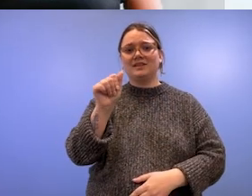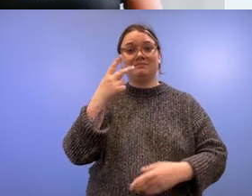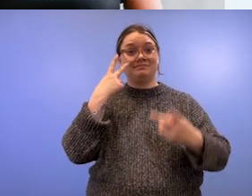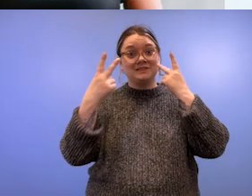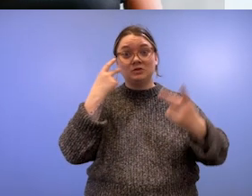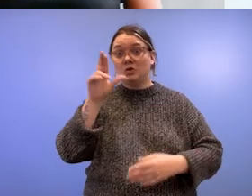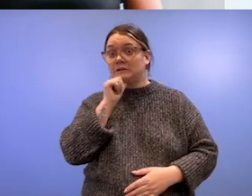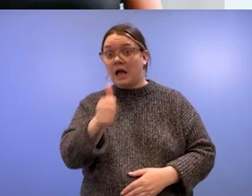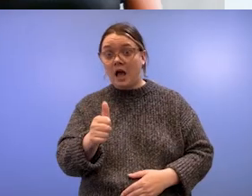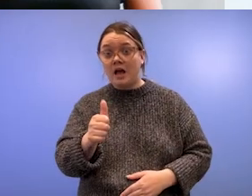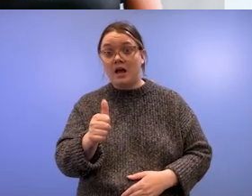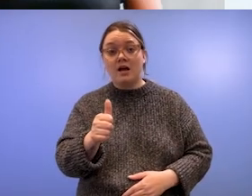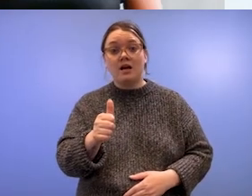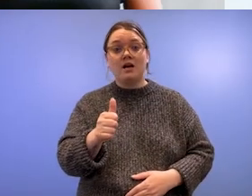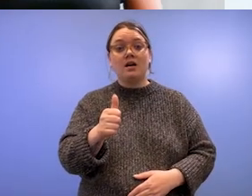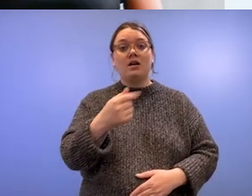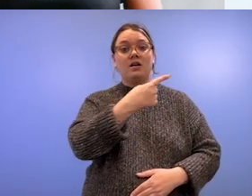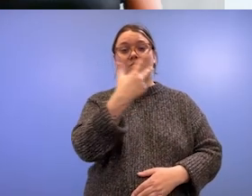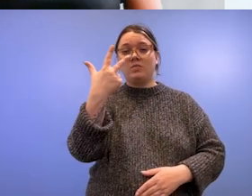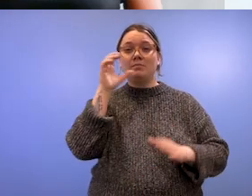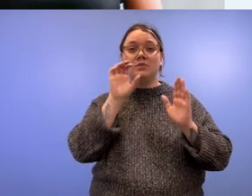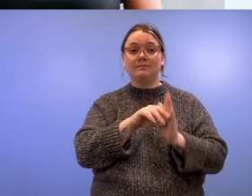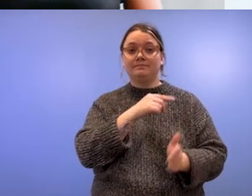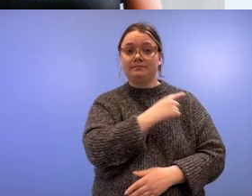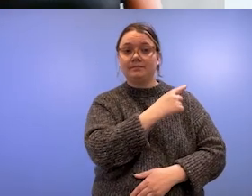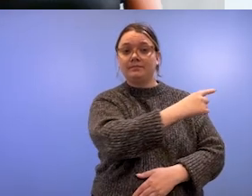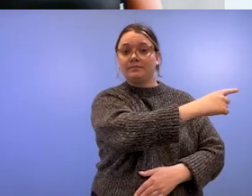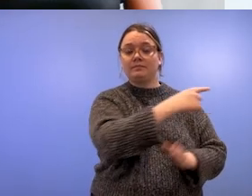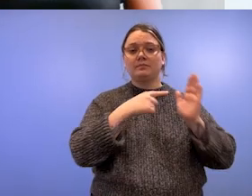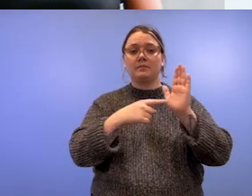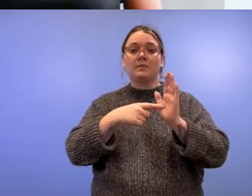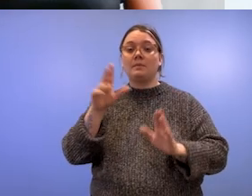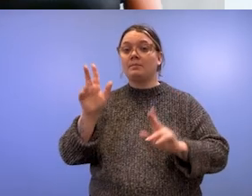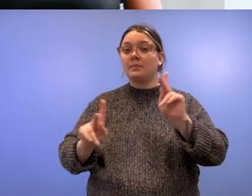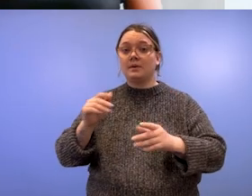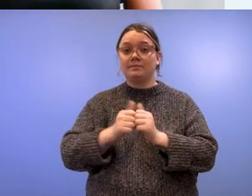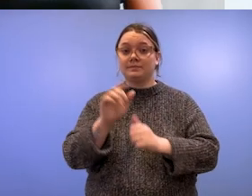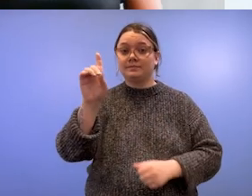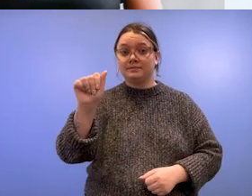invisible. So on the side, there are three photos depicting examples of people with disabilities